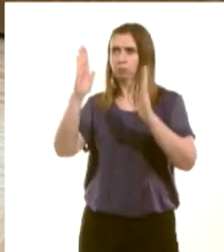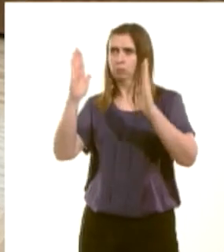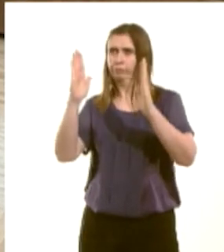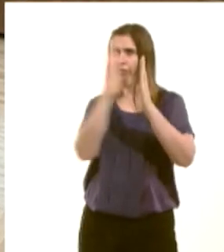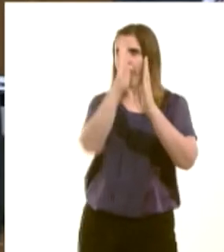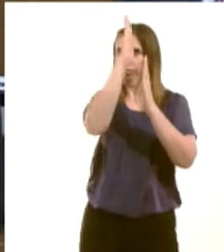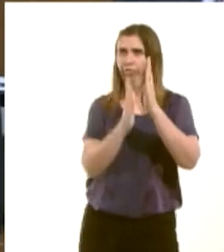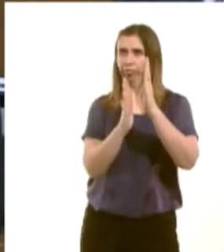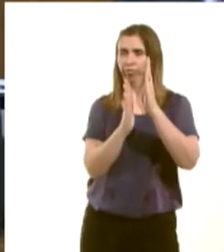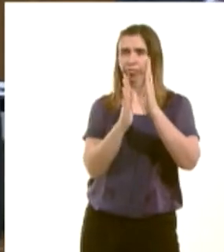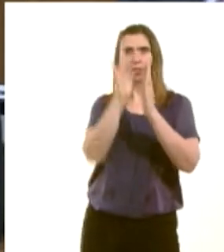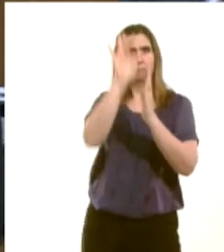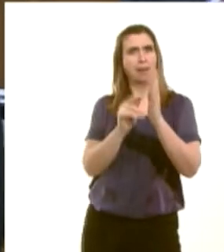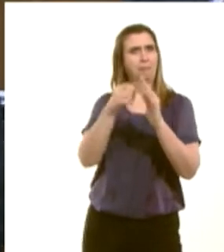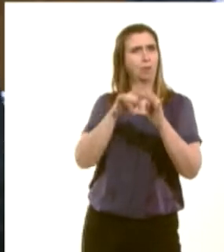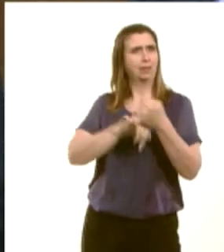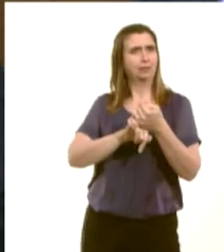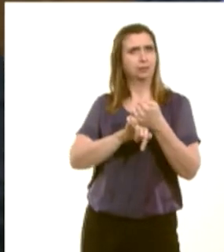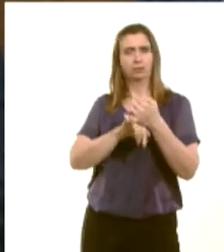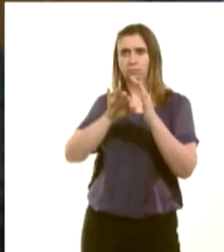of Powys? Carwyn Jones: There are no plans to draw a